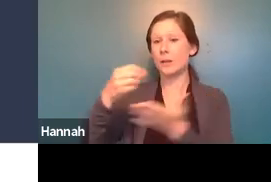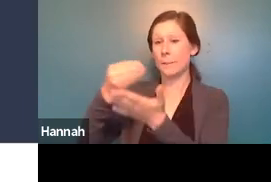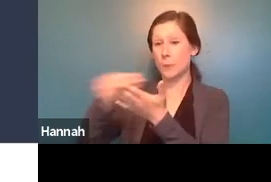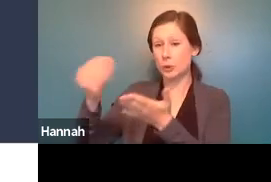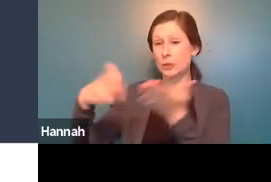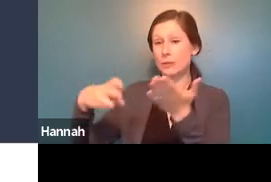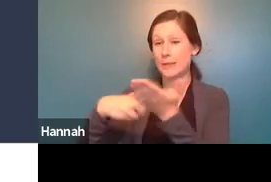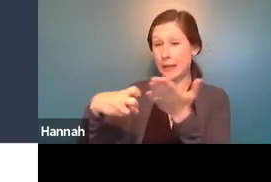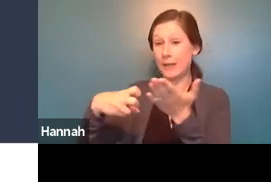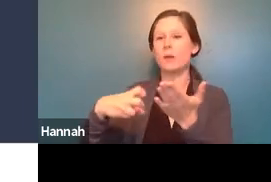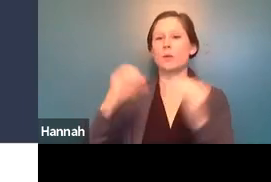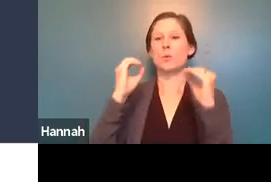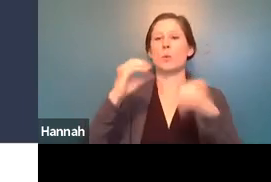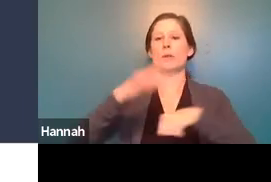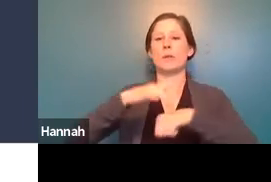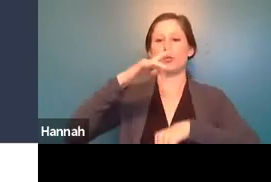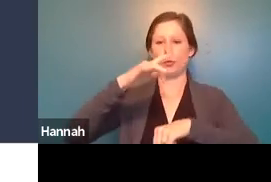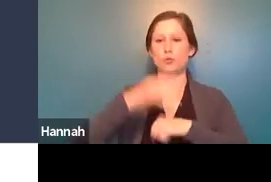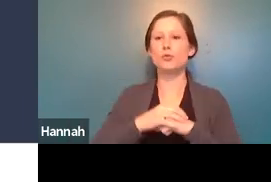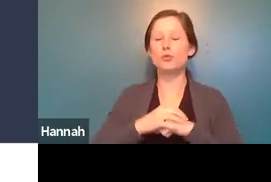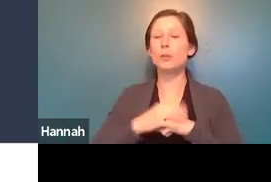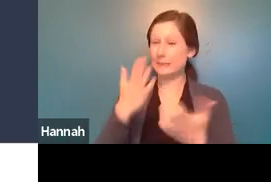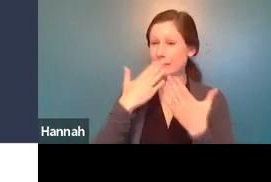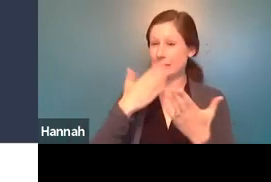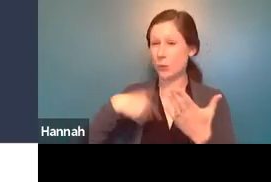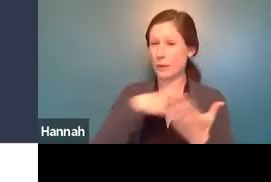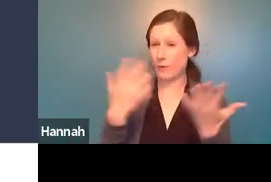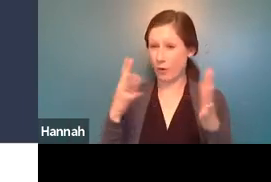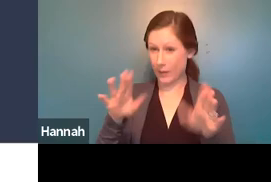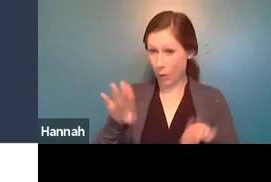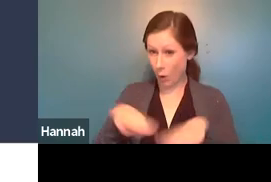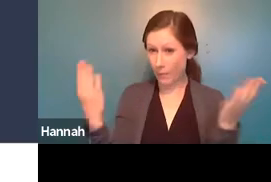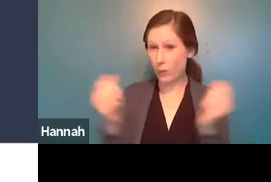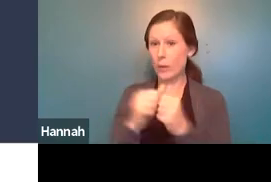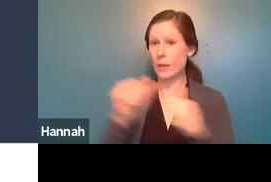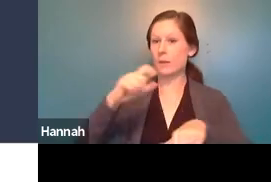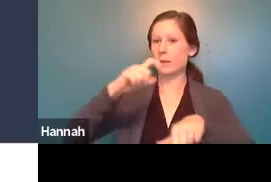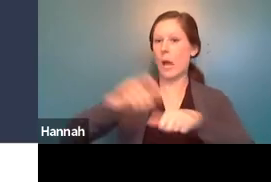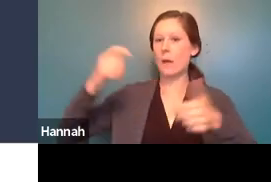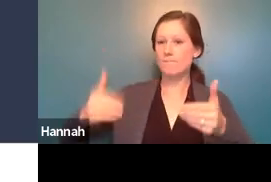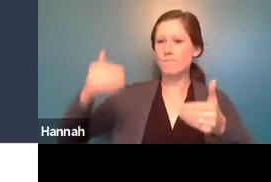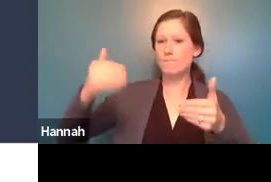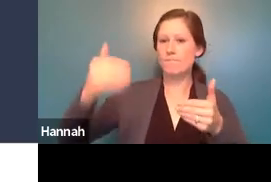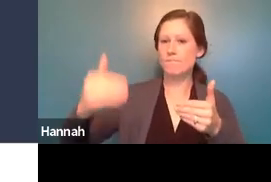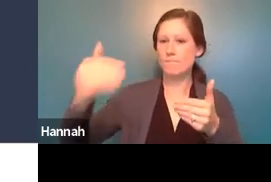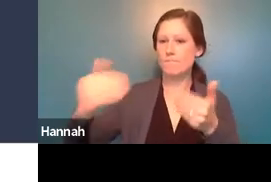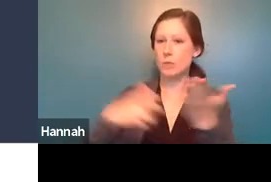Thankfully. we had already opened with timed ticketing. So we have the ability to manage the number of